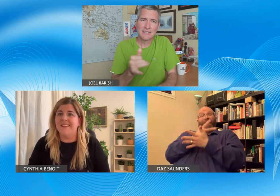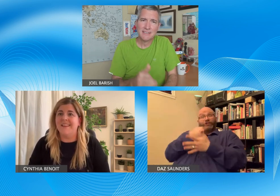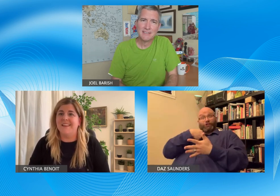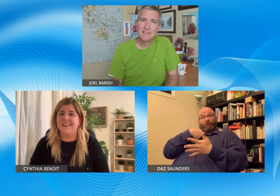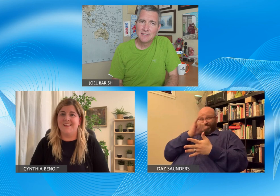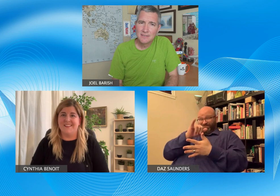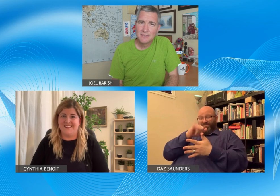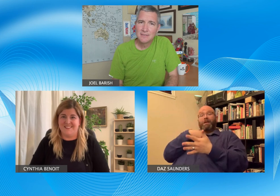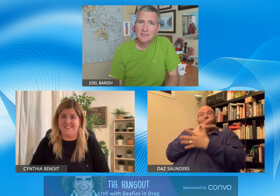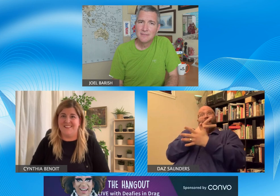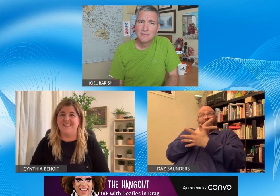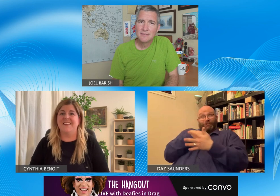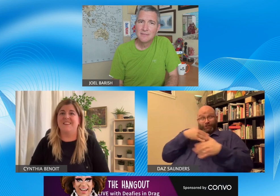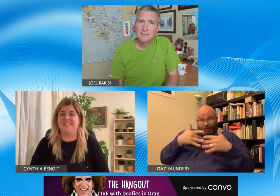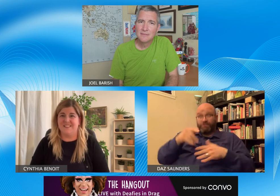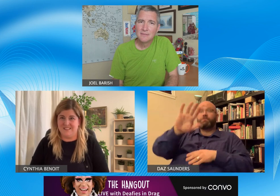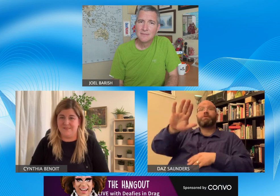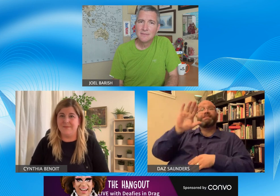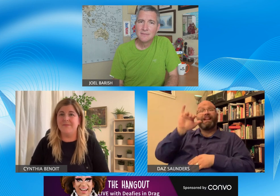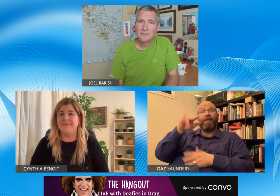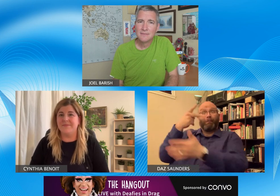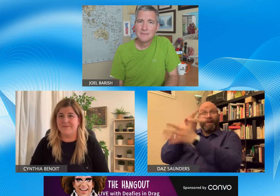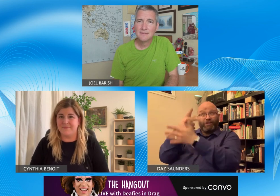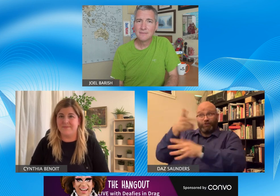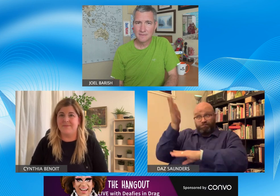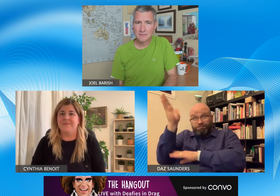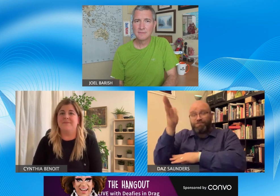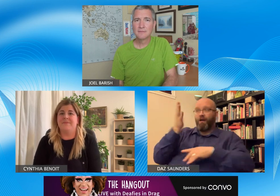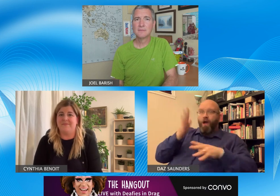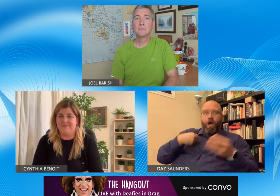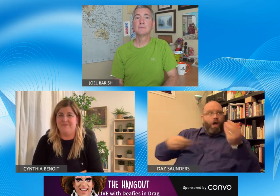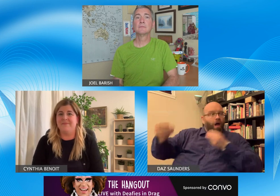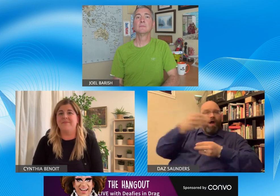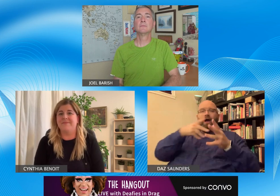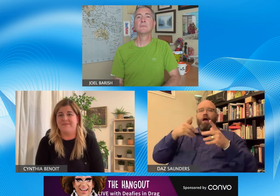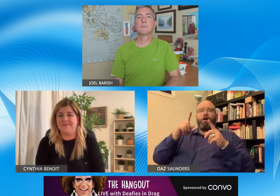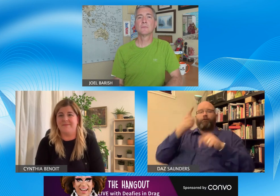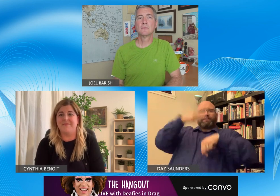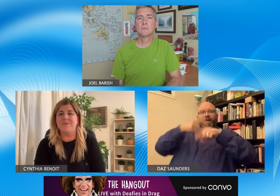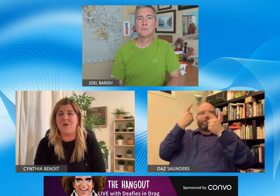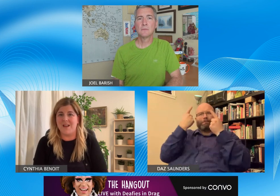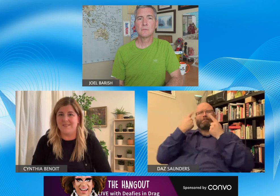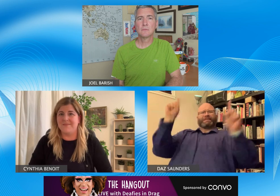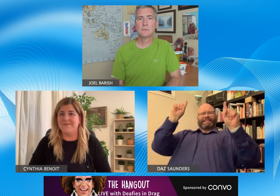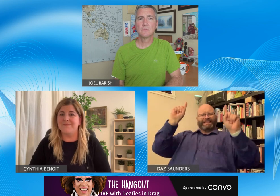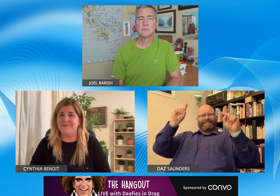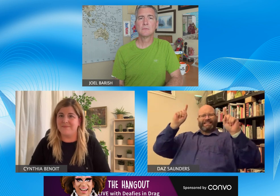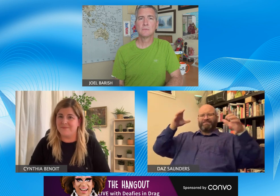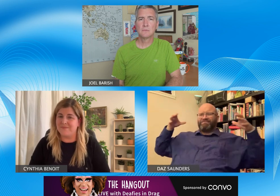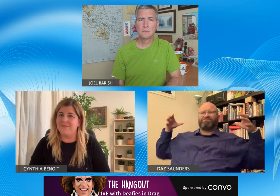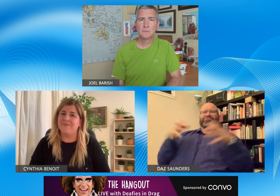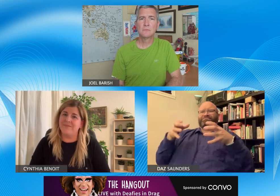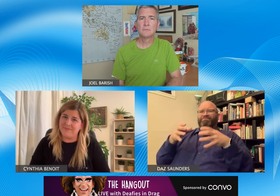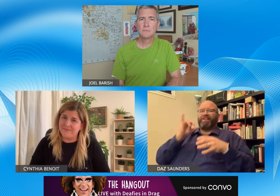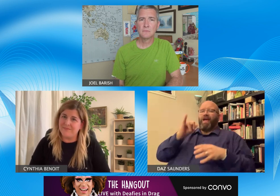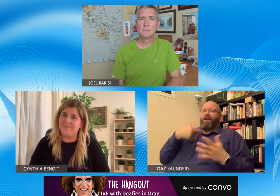While Cynthia and I were working on our Masters, we took the chance to share our work.